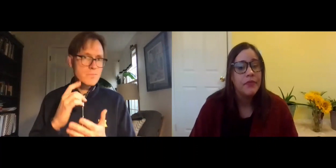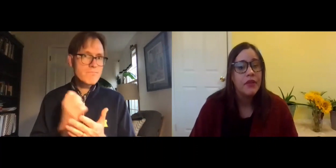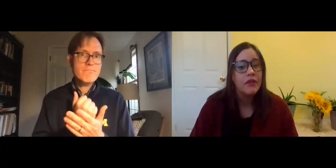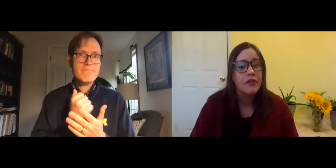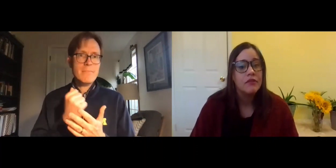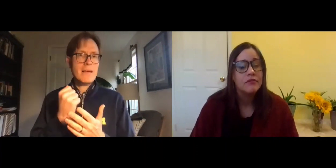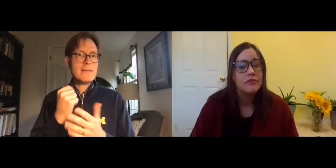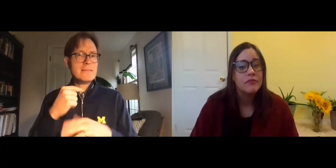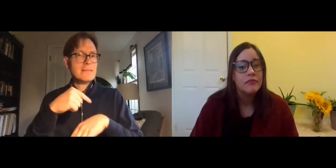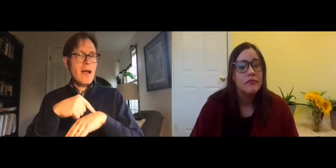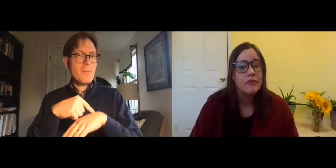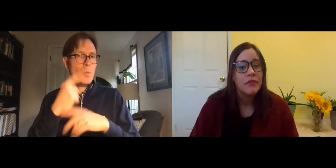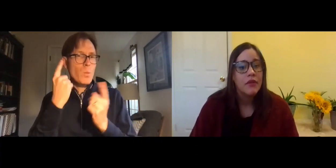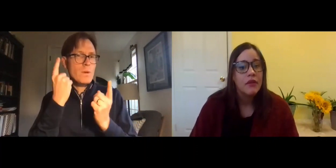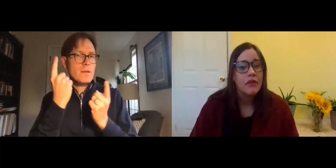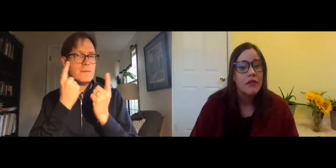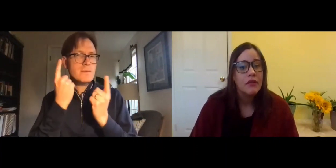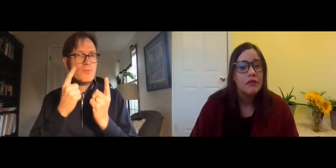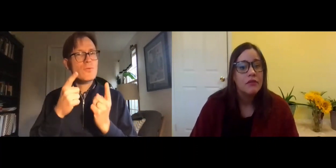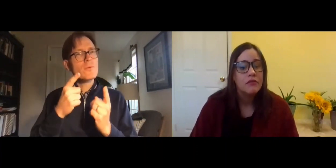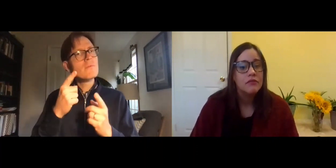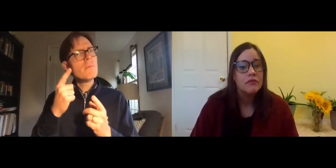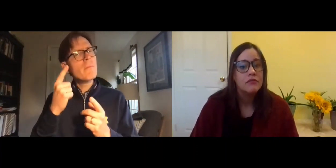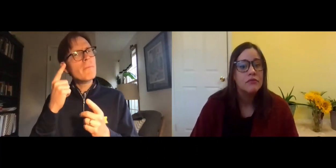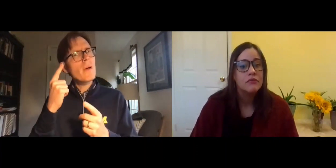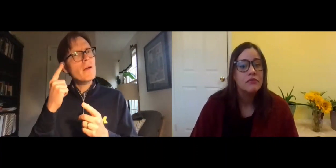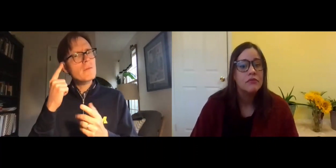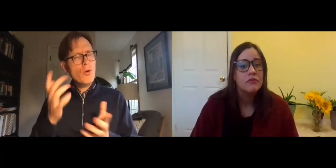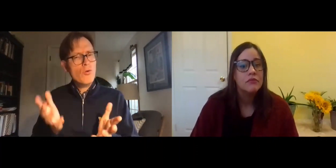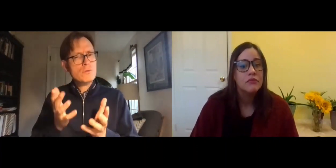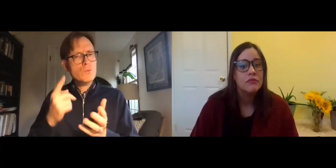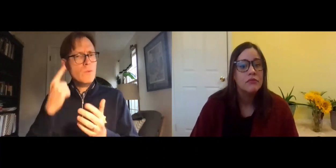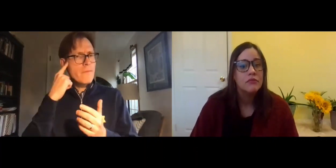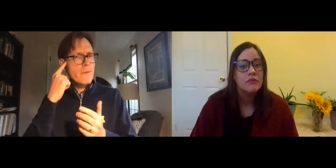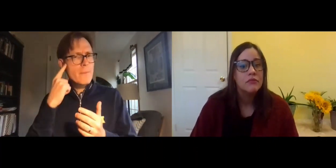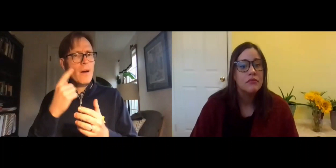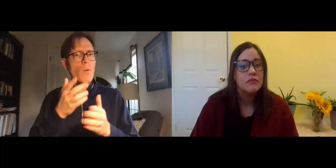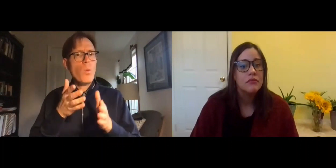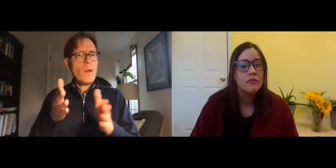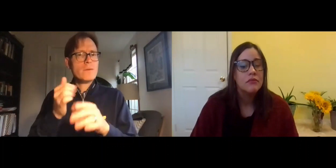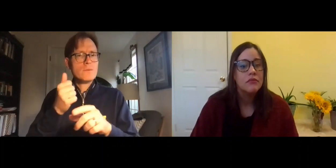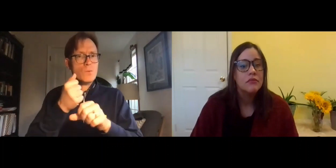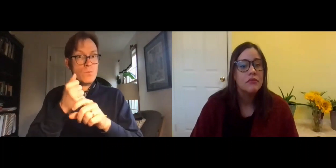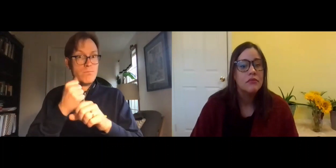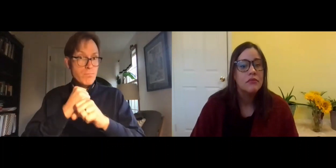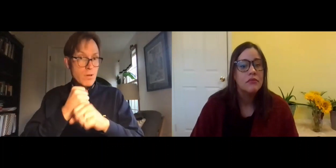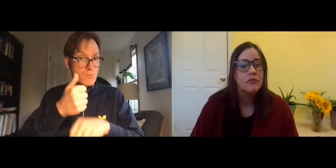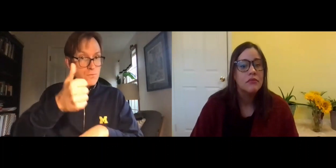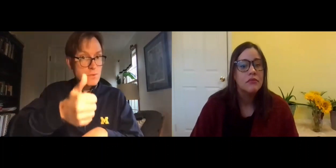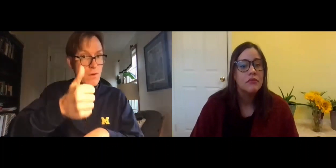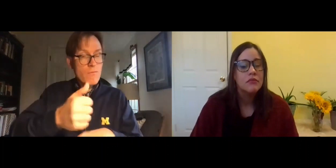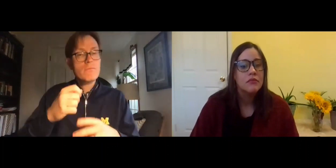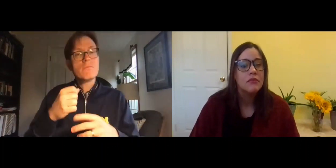Dr. McKee: Really, I just want to stress that now is the time to consider different ways